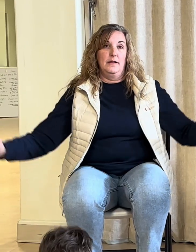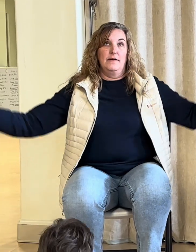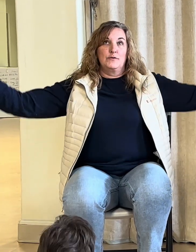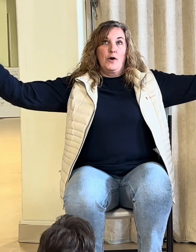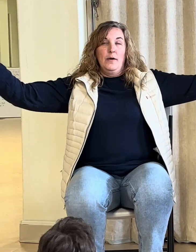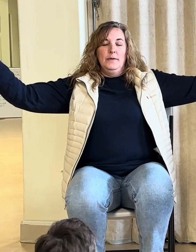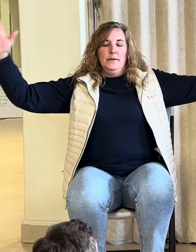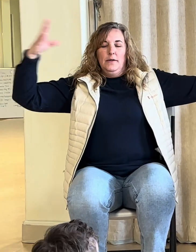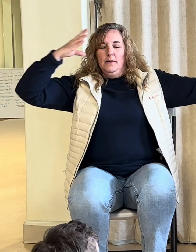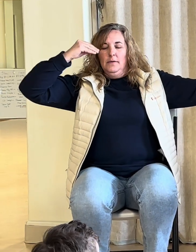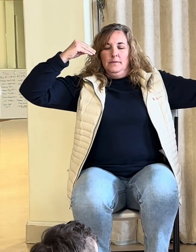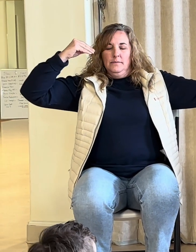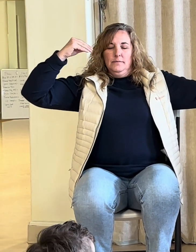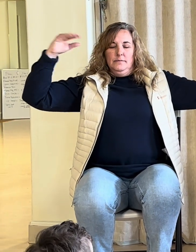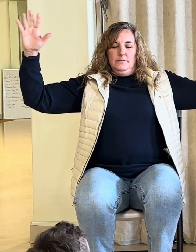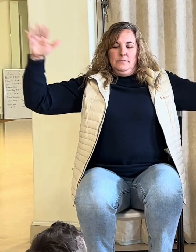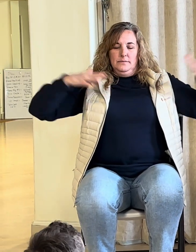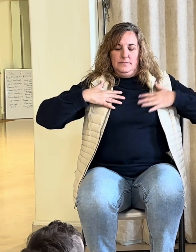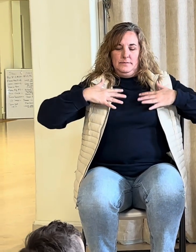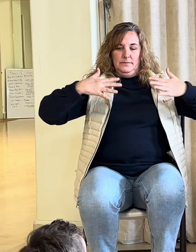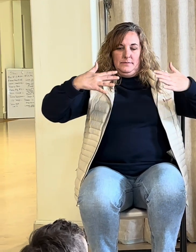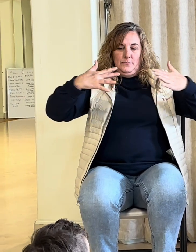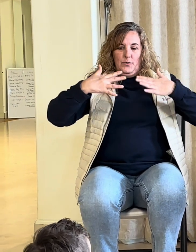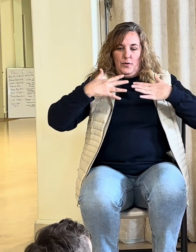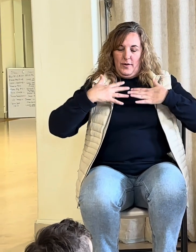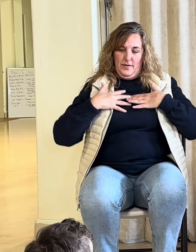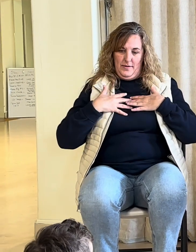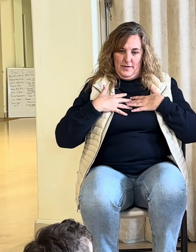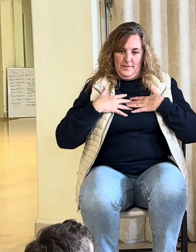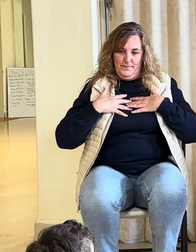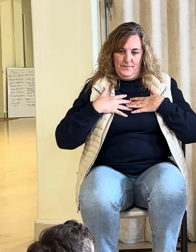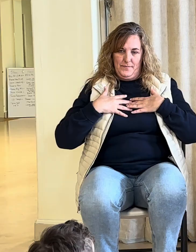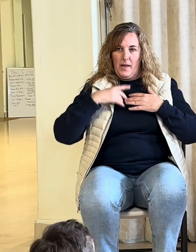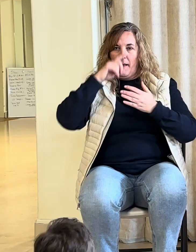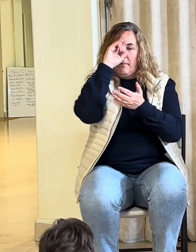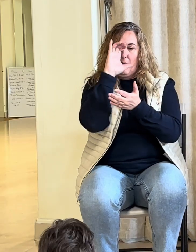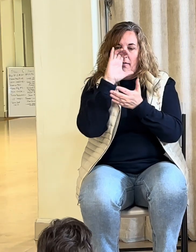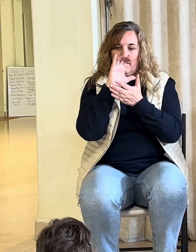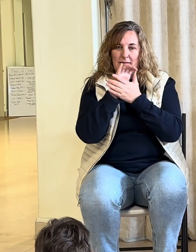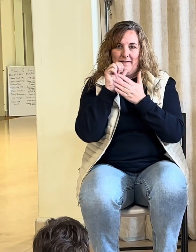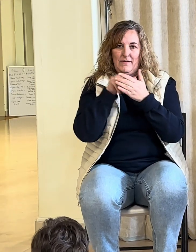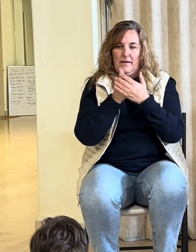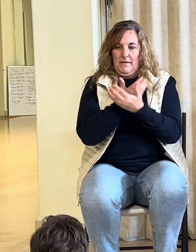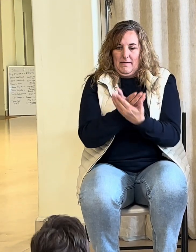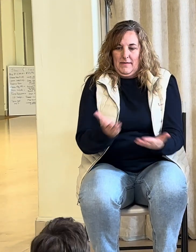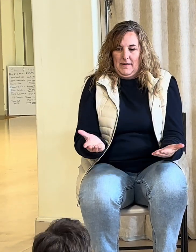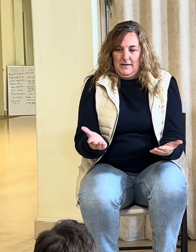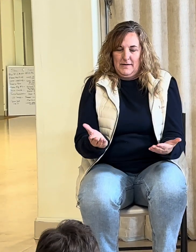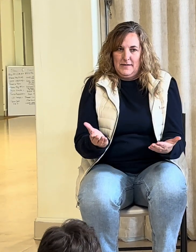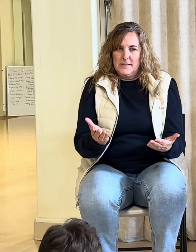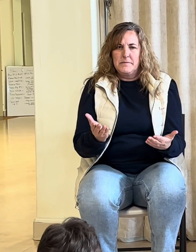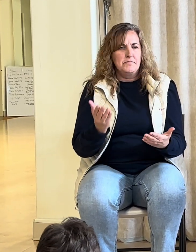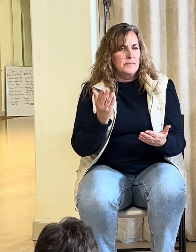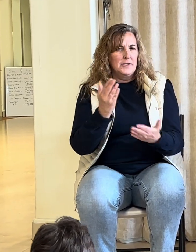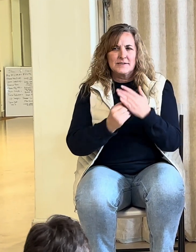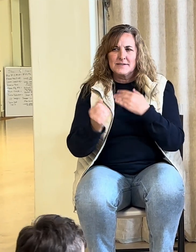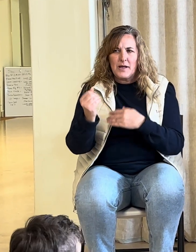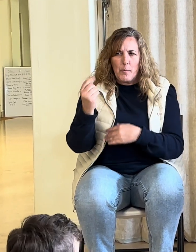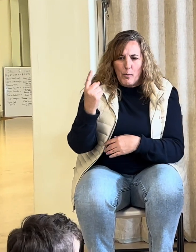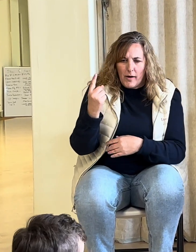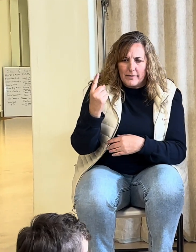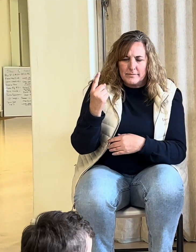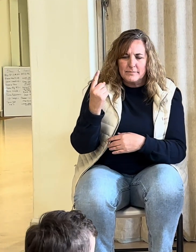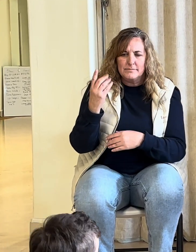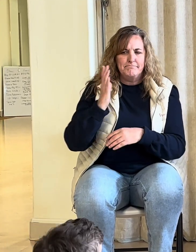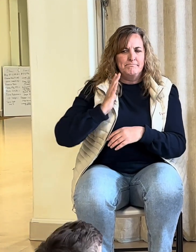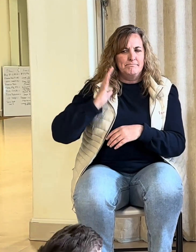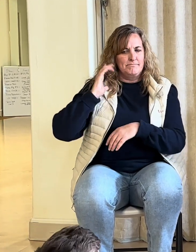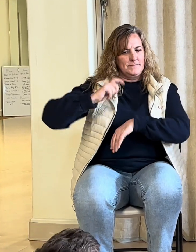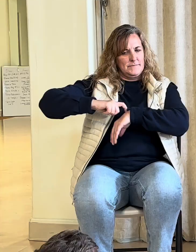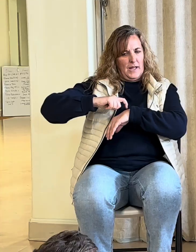your eyes, take a deep breath, and believe in a thing. Somebody somewhere at some point was just